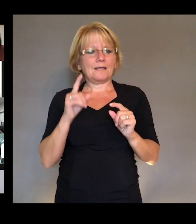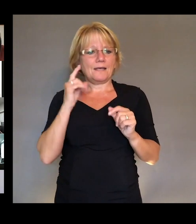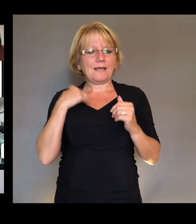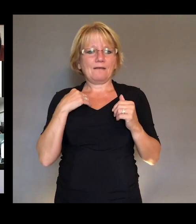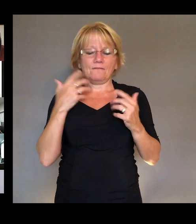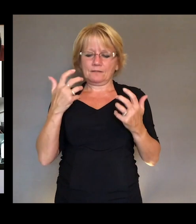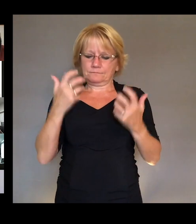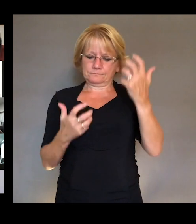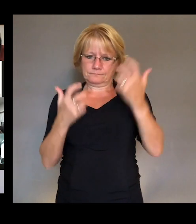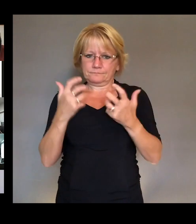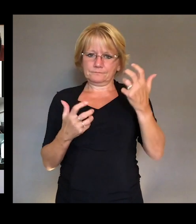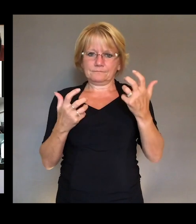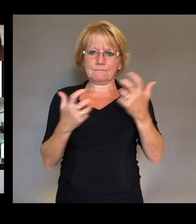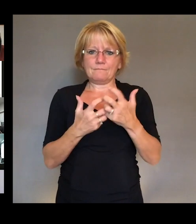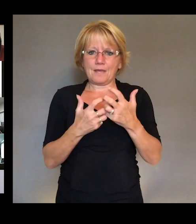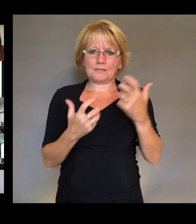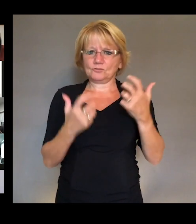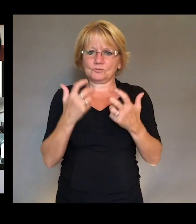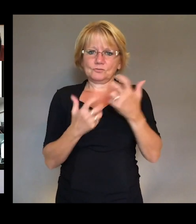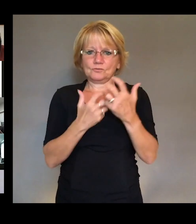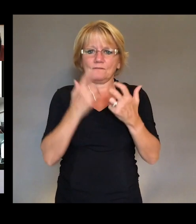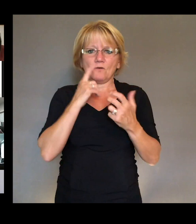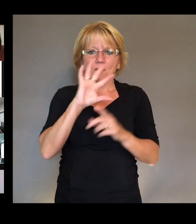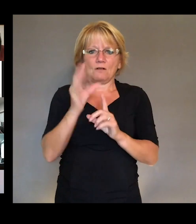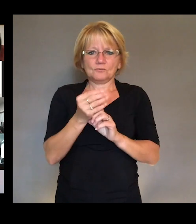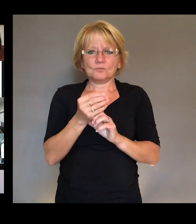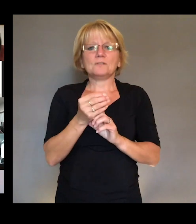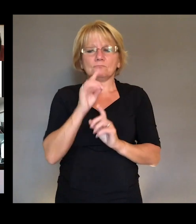when there's this cultural mismatch, this has an impact.